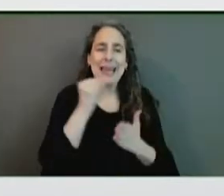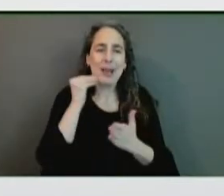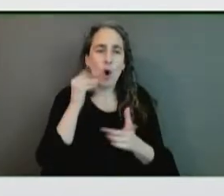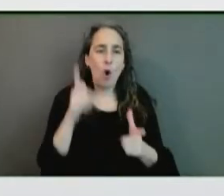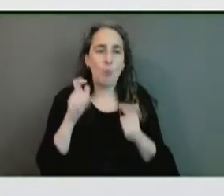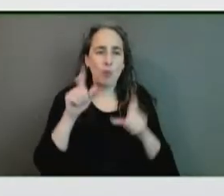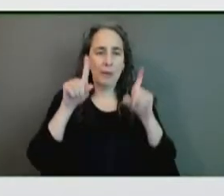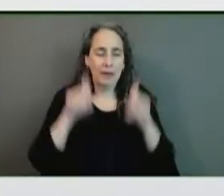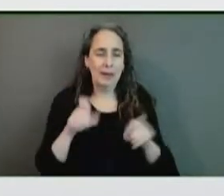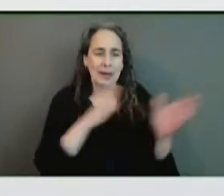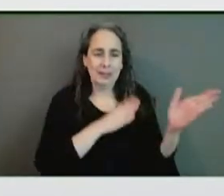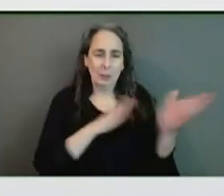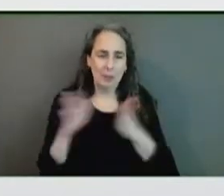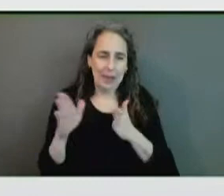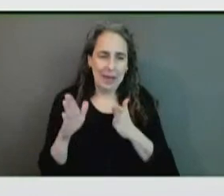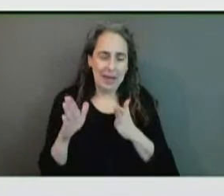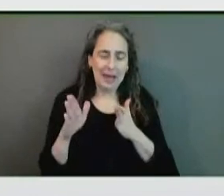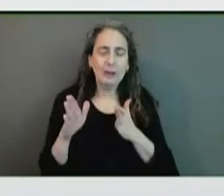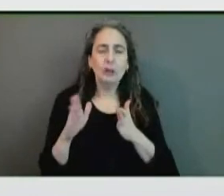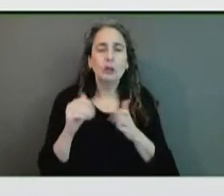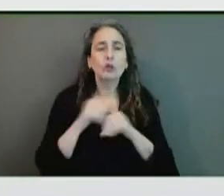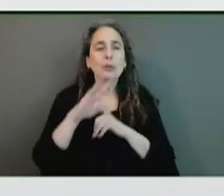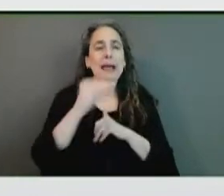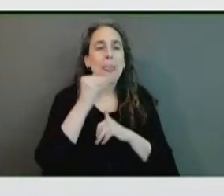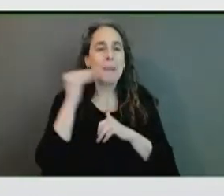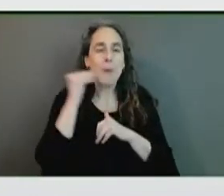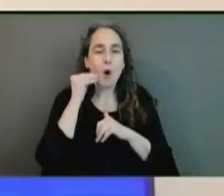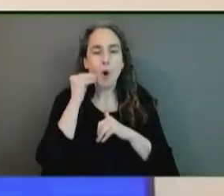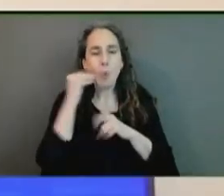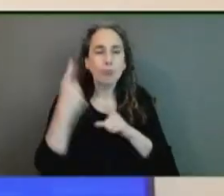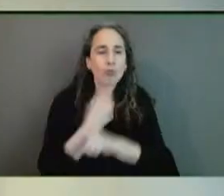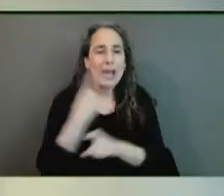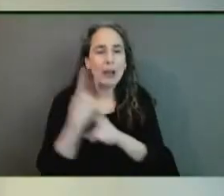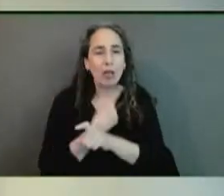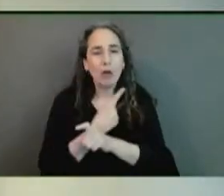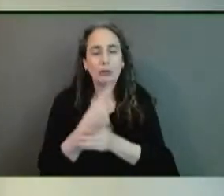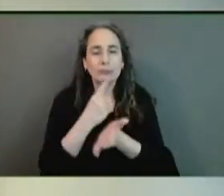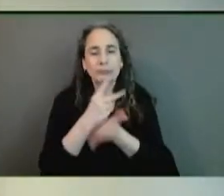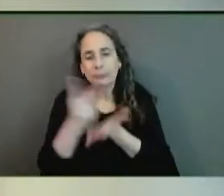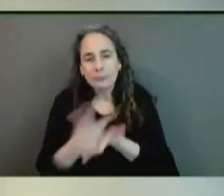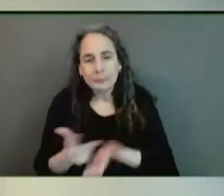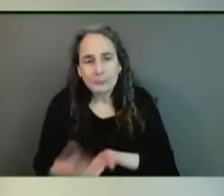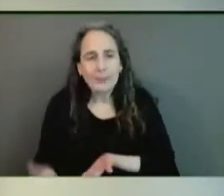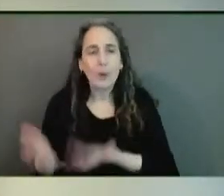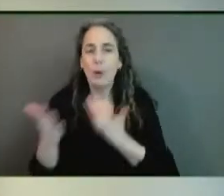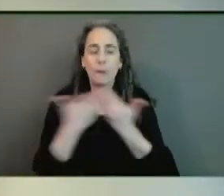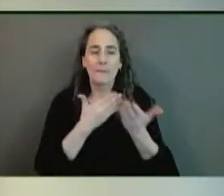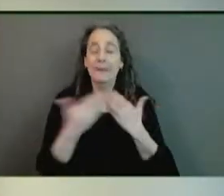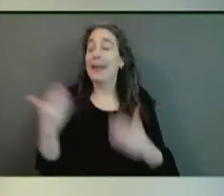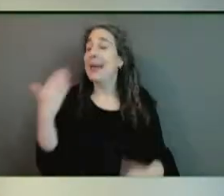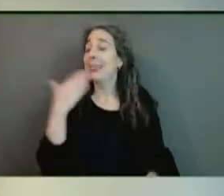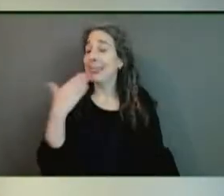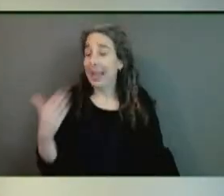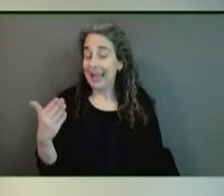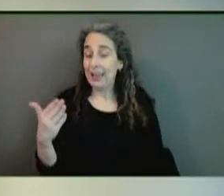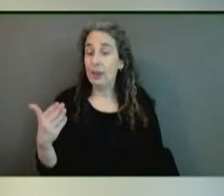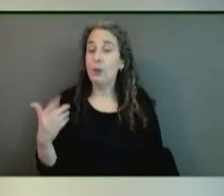received take home rapid tests? Is there a plan to send home